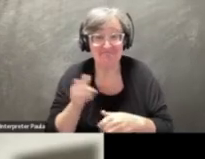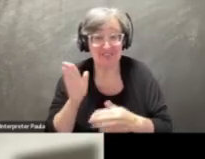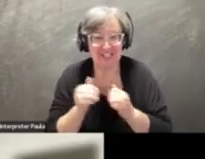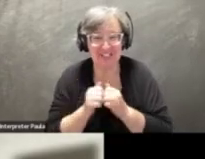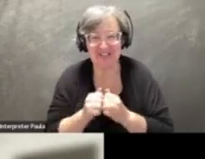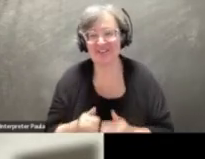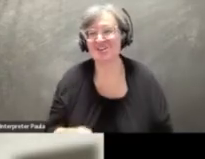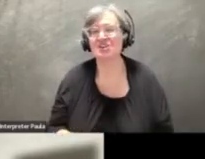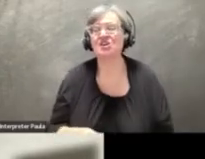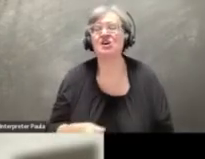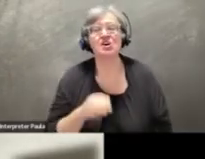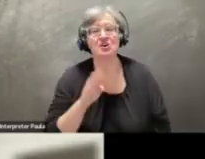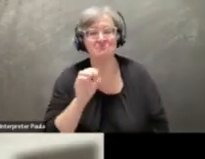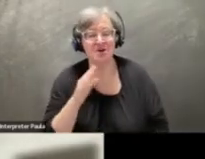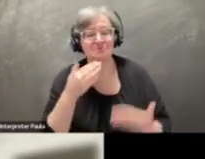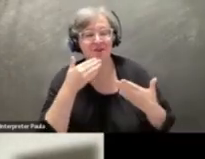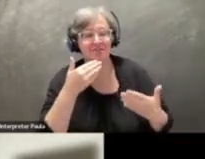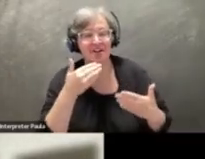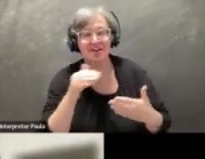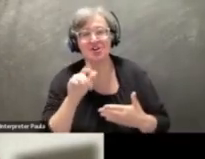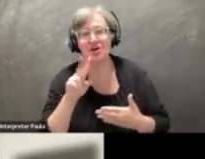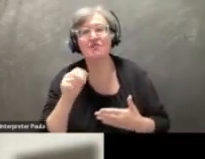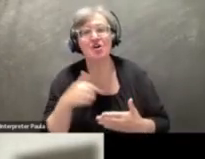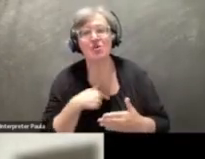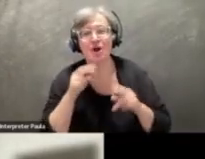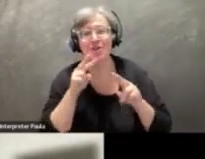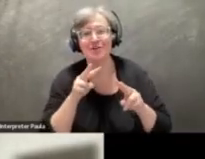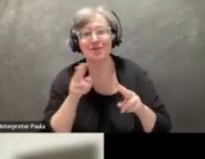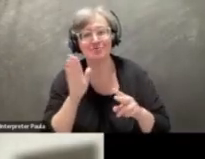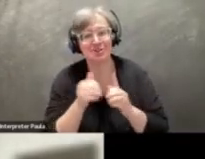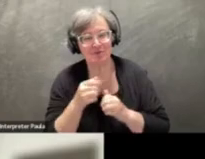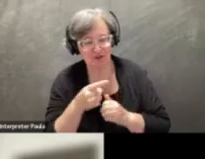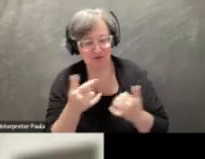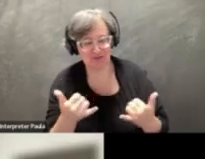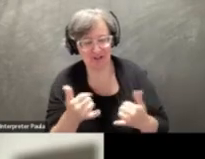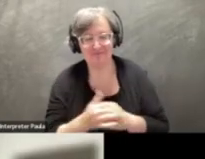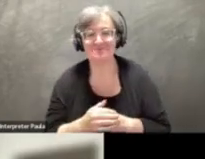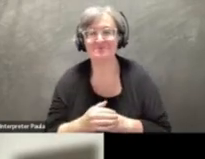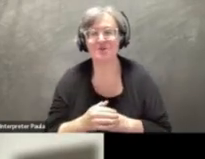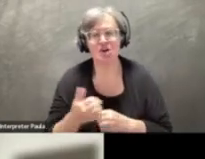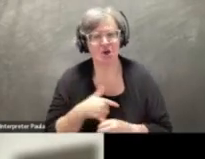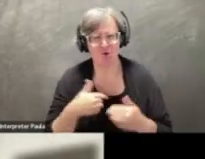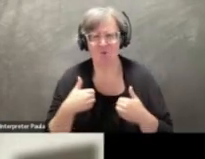Bob Sattler: Thanks, Alva, and we are looking forward to presenting with you today, and we have a lot to talk about in a